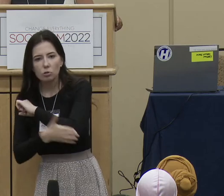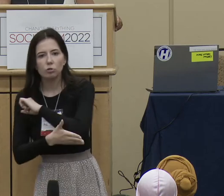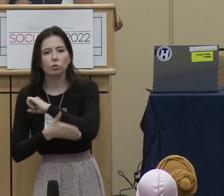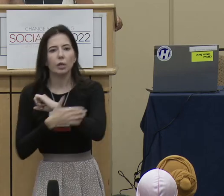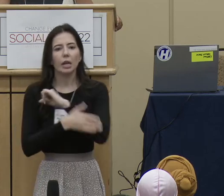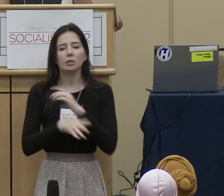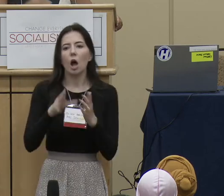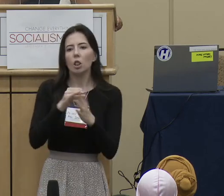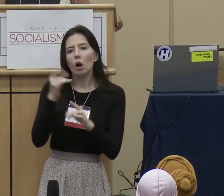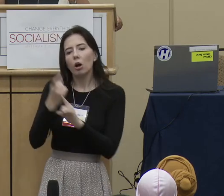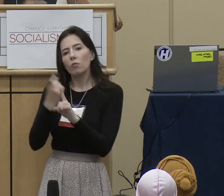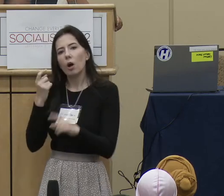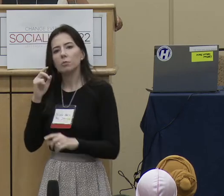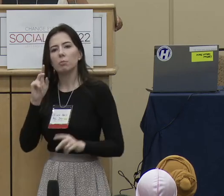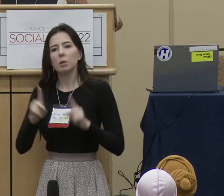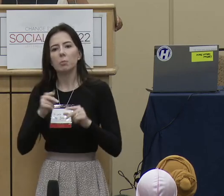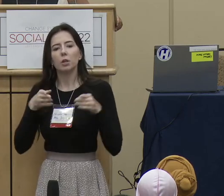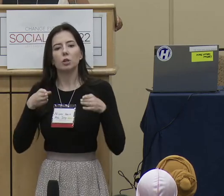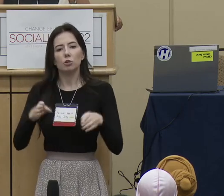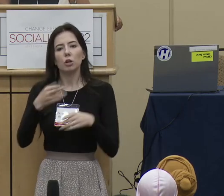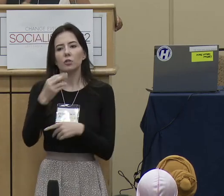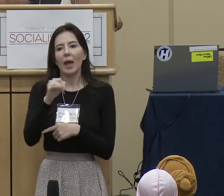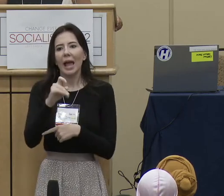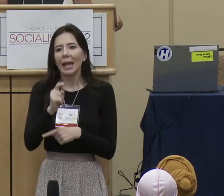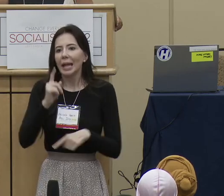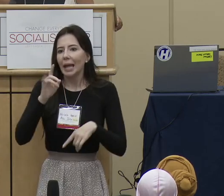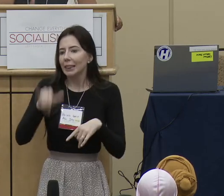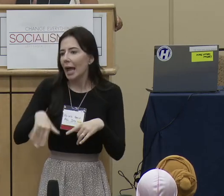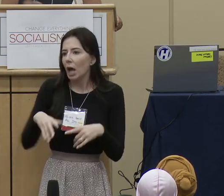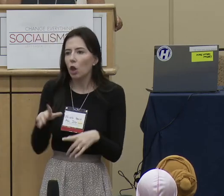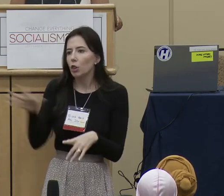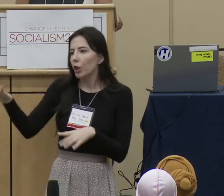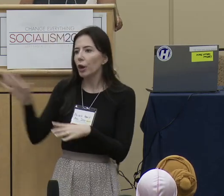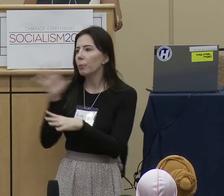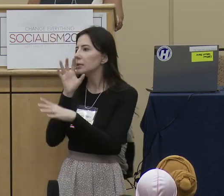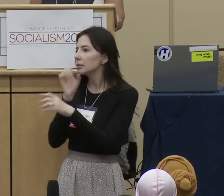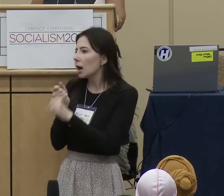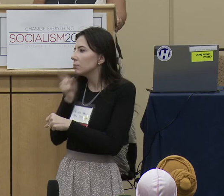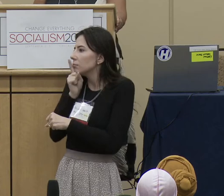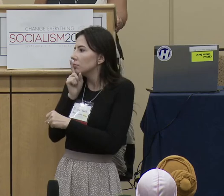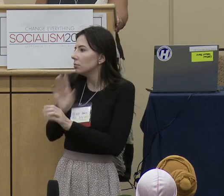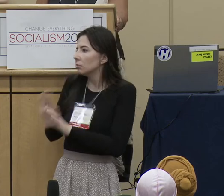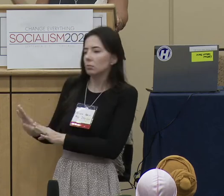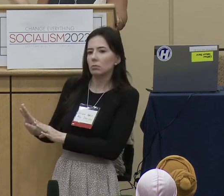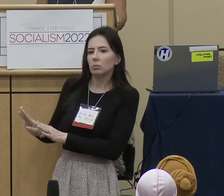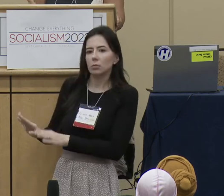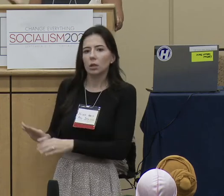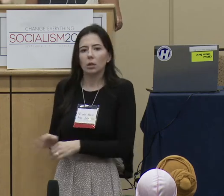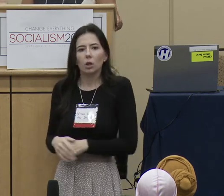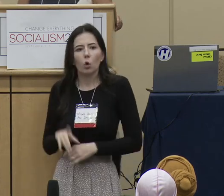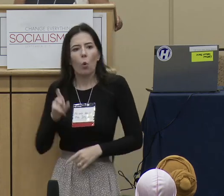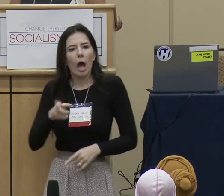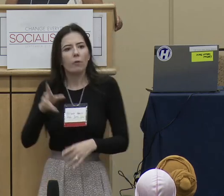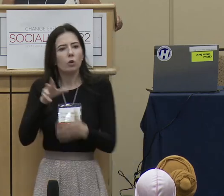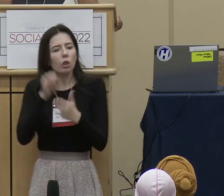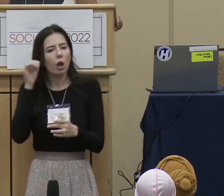workers movement in Brazil. We have to learn from people in the streets in Haiti, who we hear nothing about in the mainstream media. We have to find new ways to get that